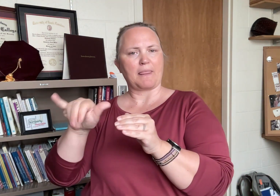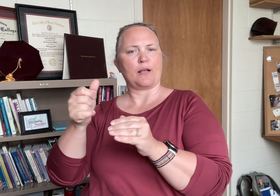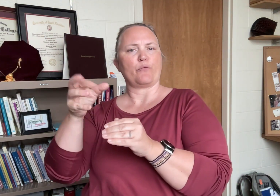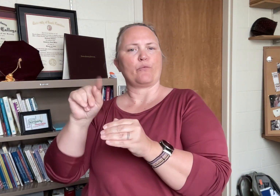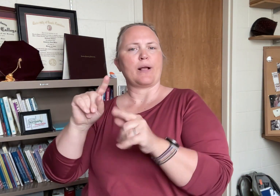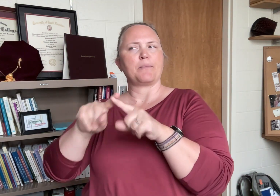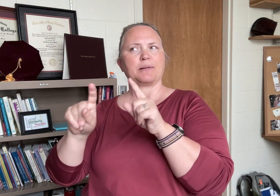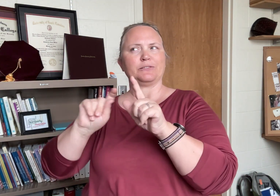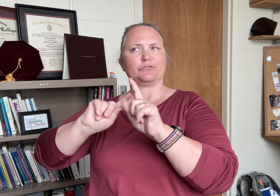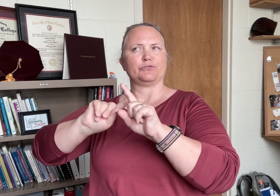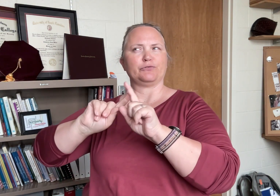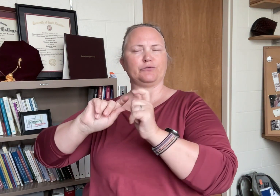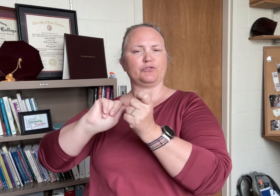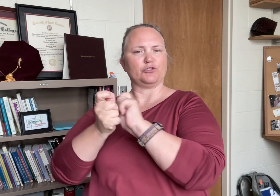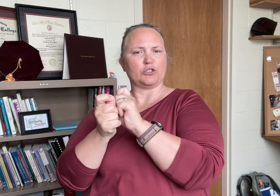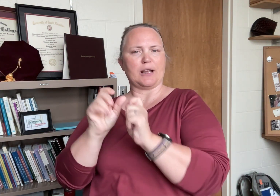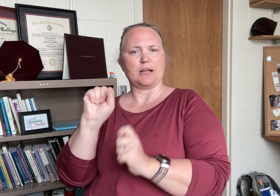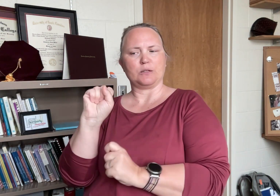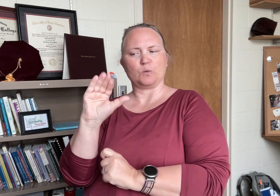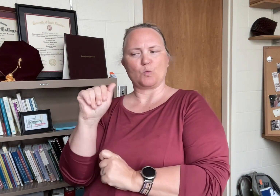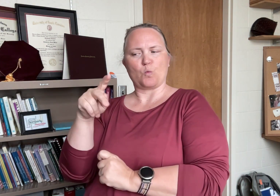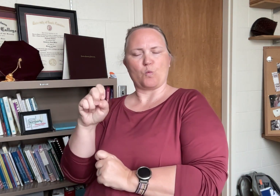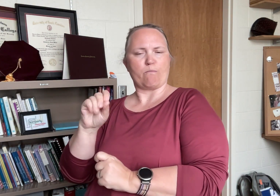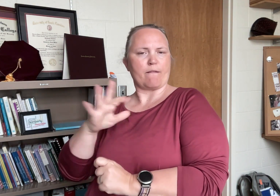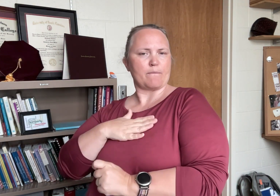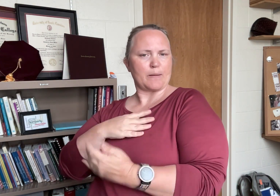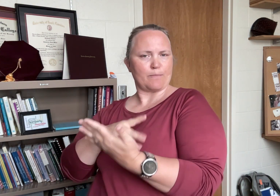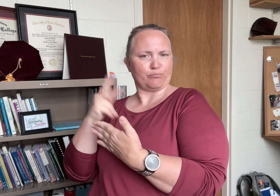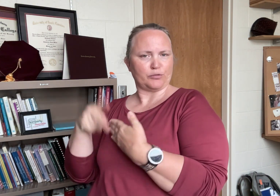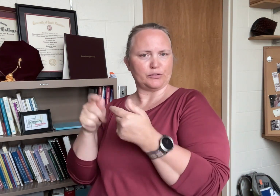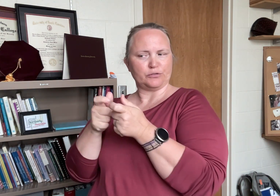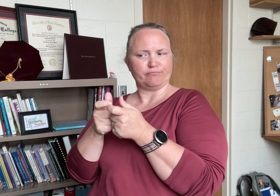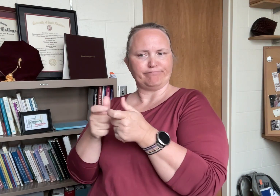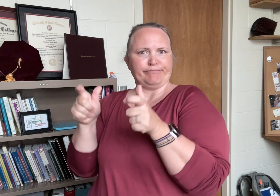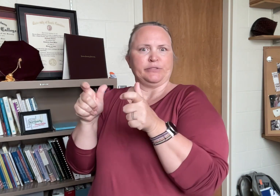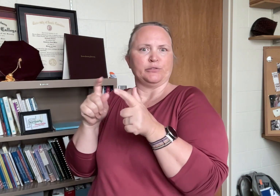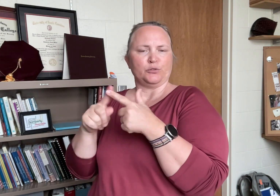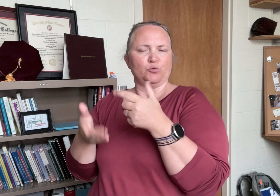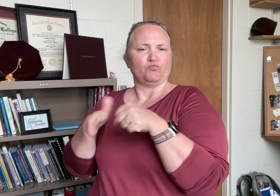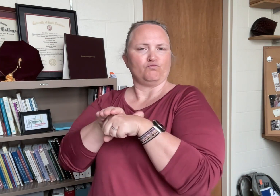scope of my project slightly, to be slightly broader scope to include